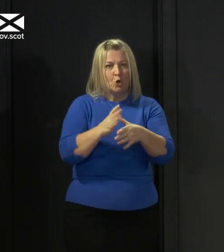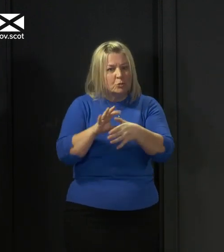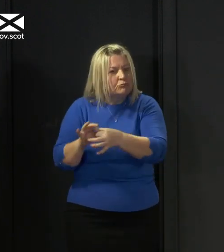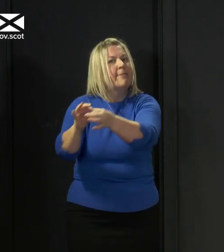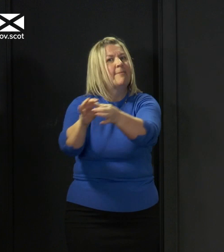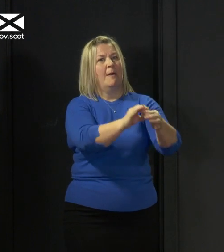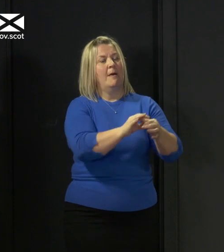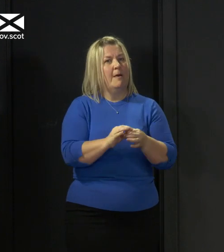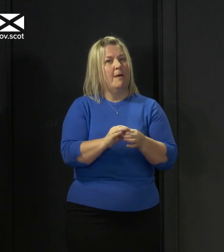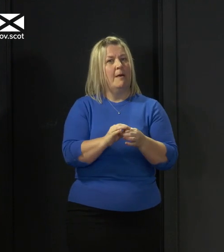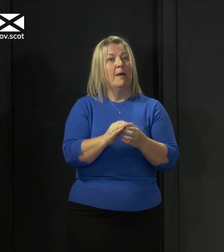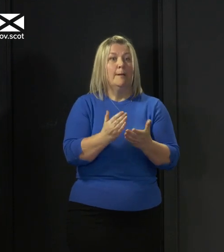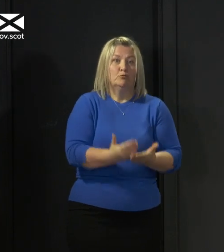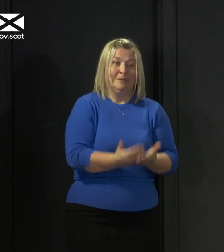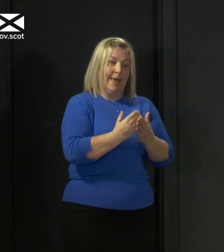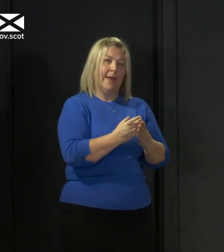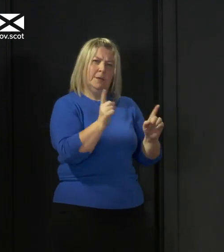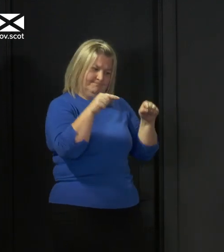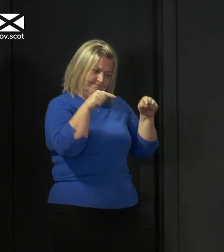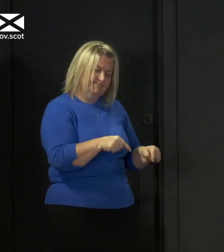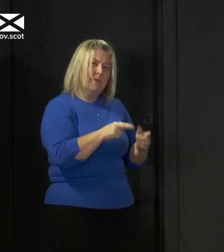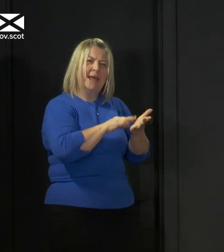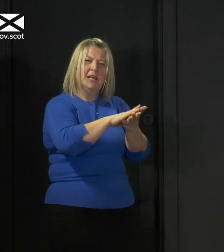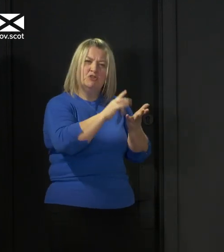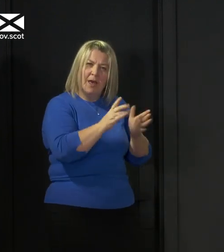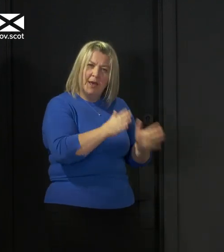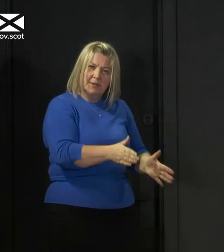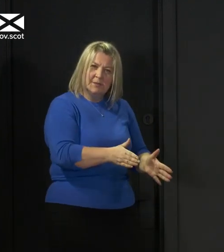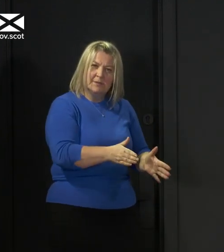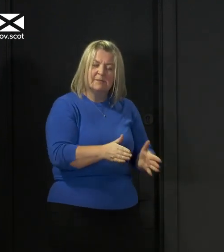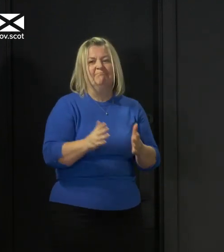lives that is is all that anybody any of us should be focused on doing right now